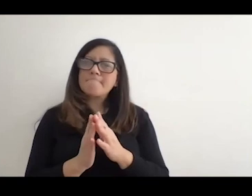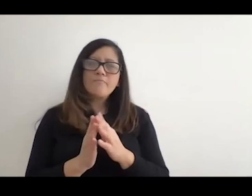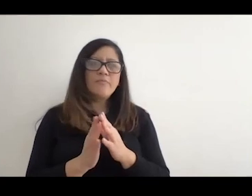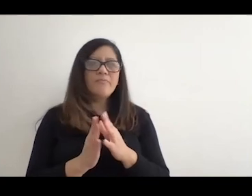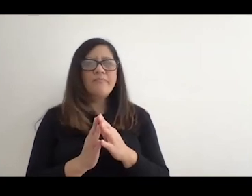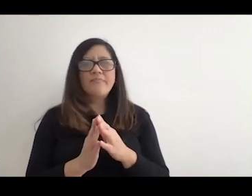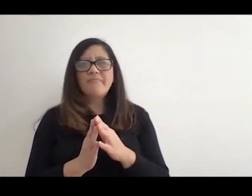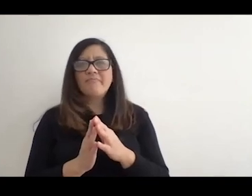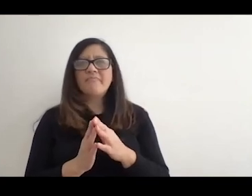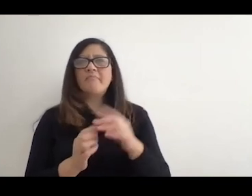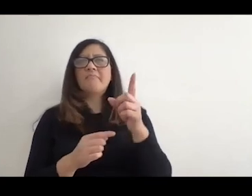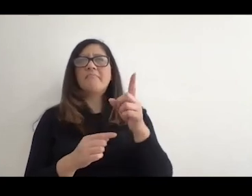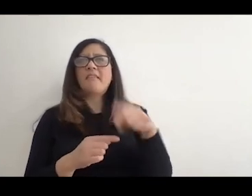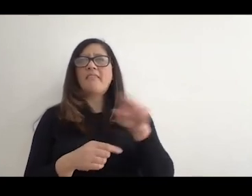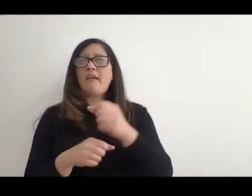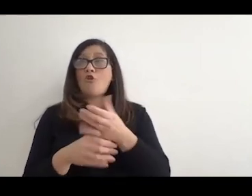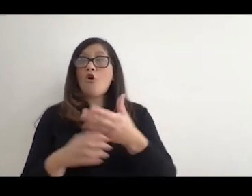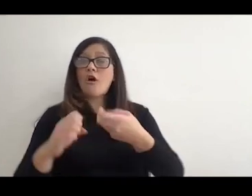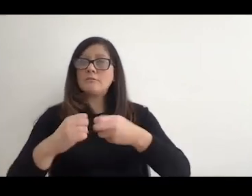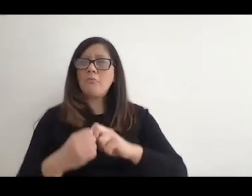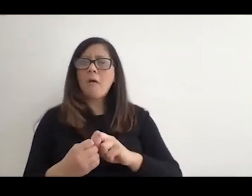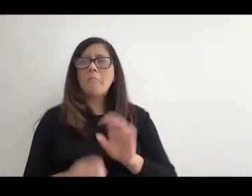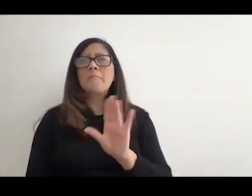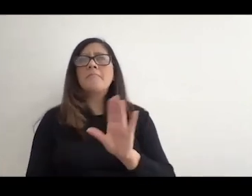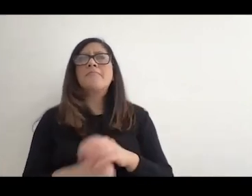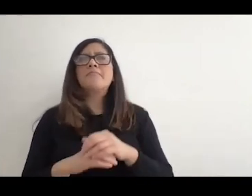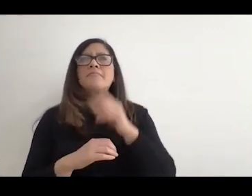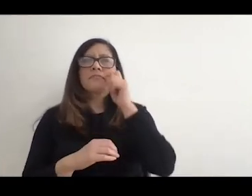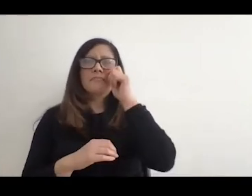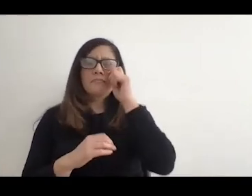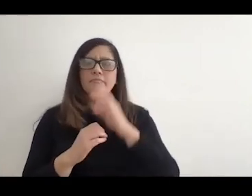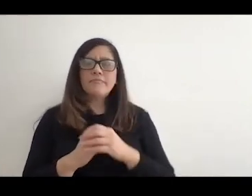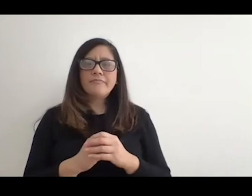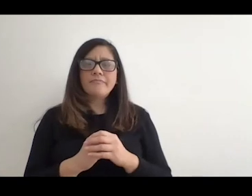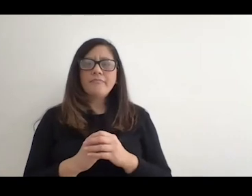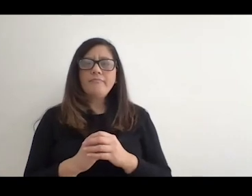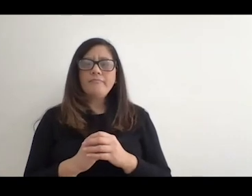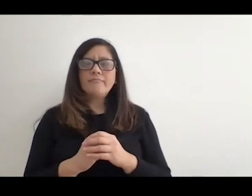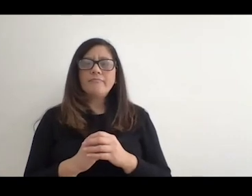That this is something that they created. I just want to address the fact that.